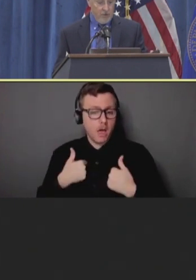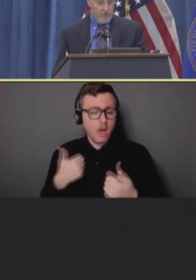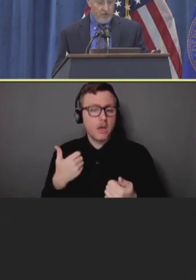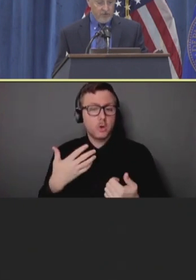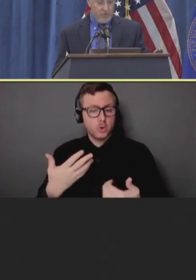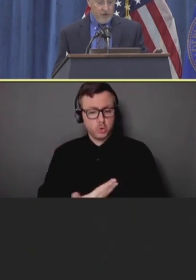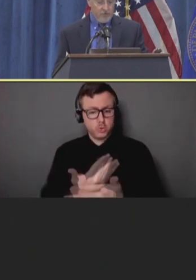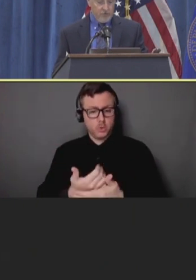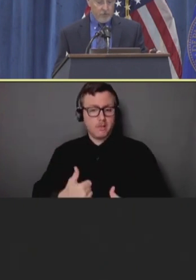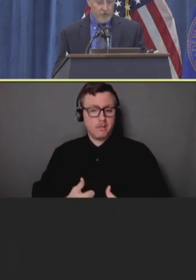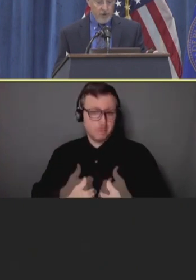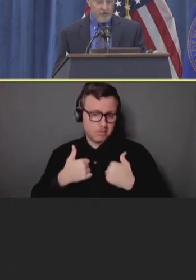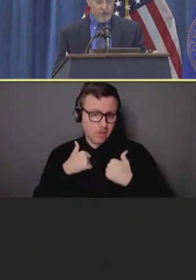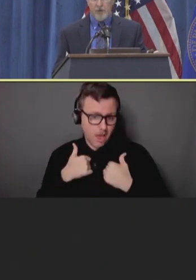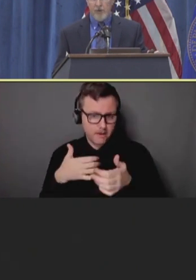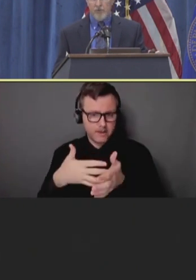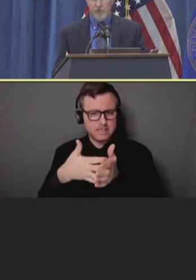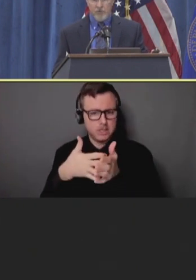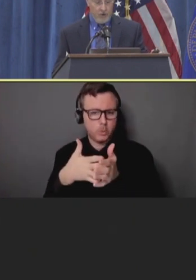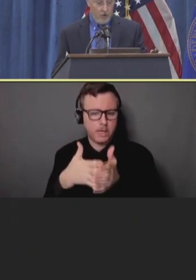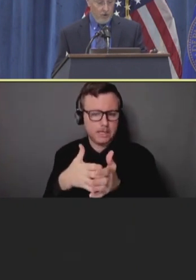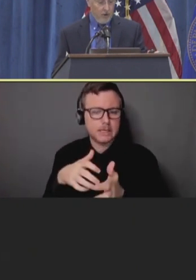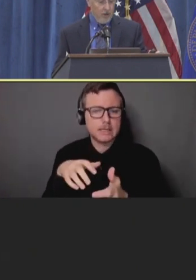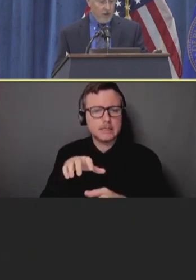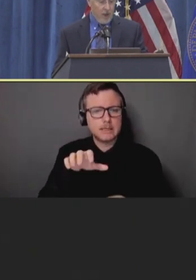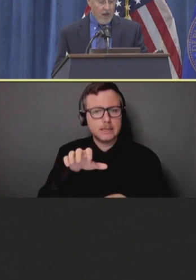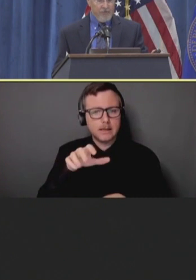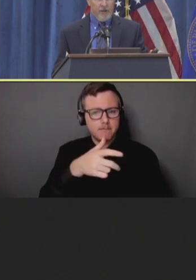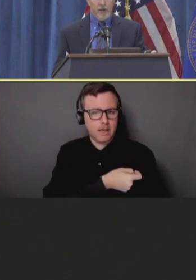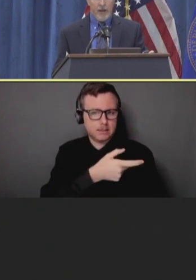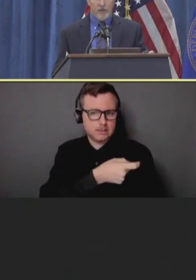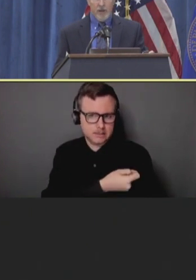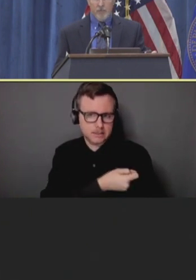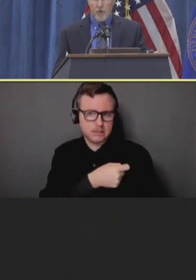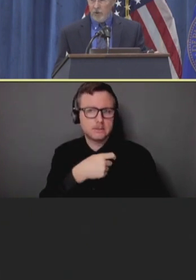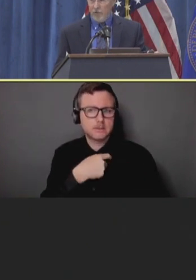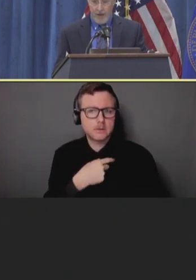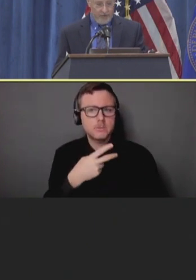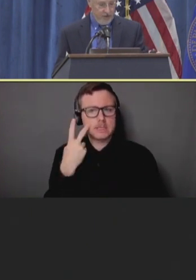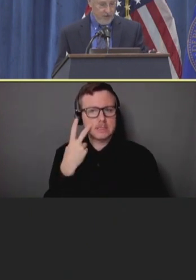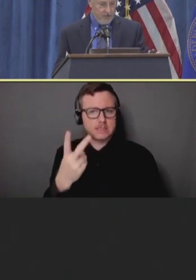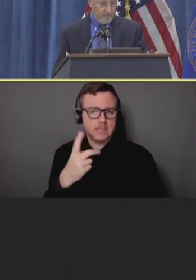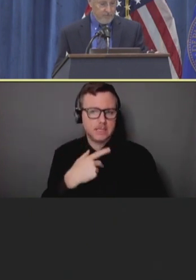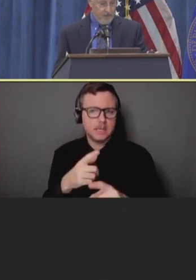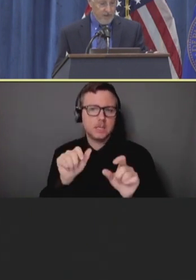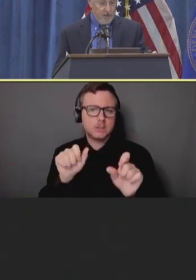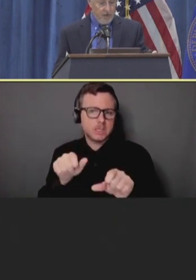which has the potential to address limitations of our current live and inactivated polio vaccines.